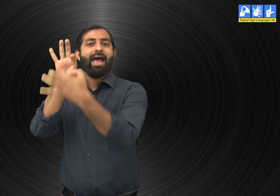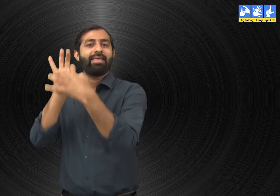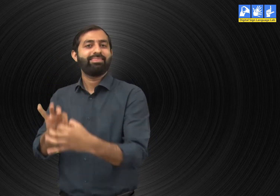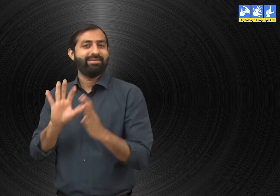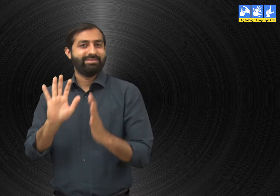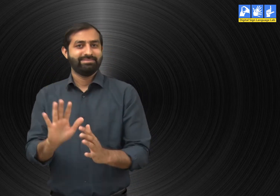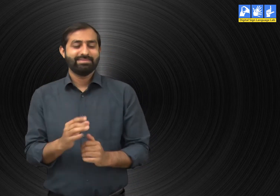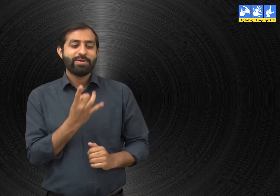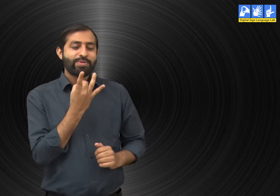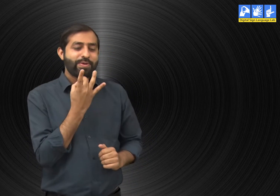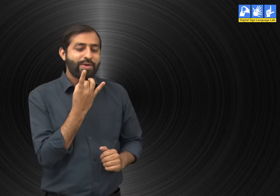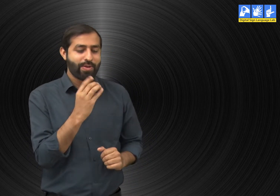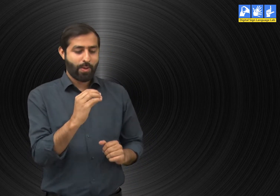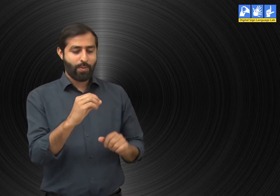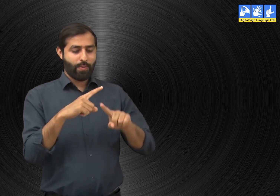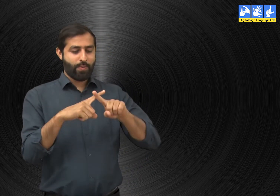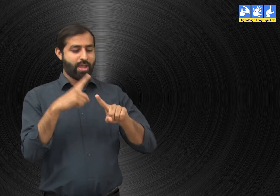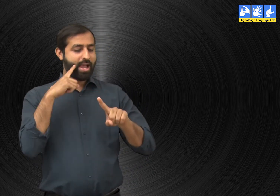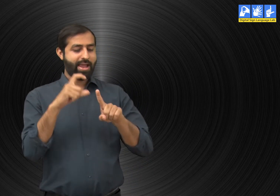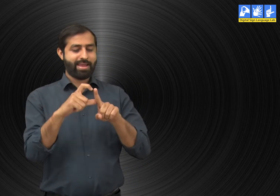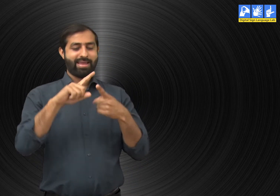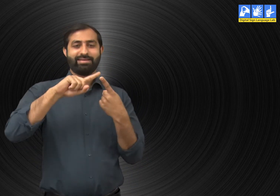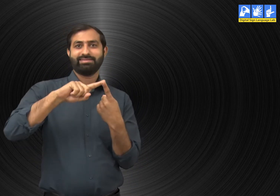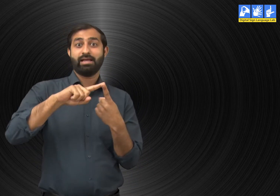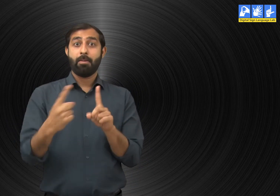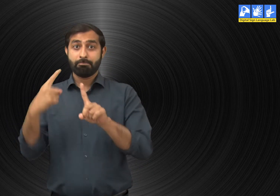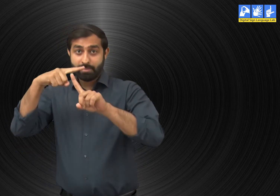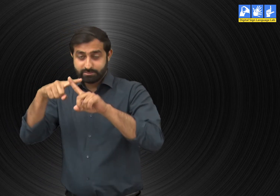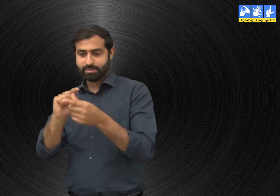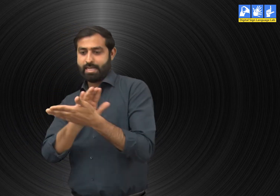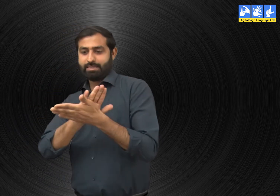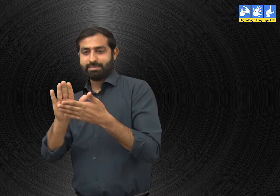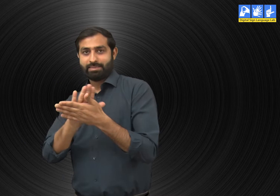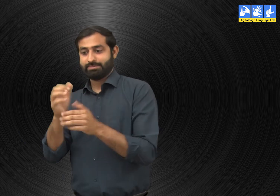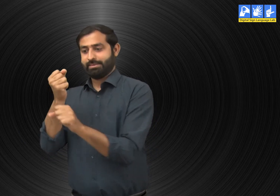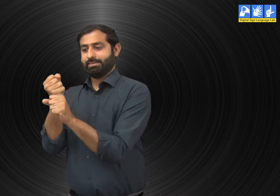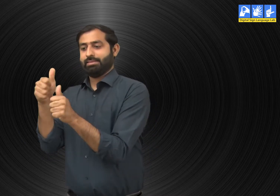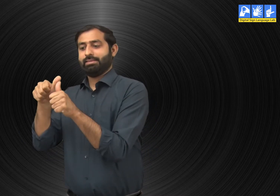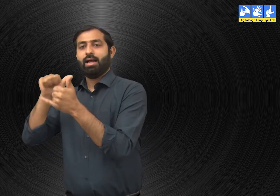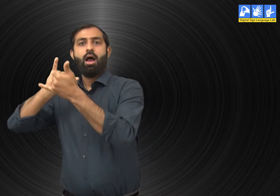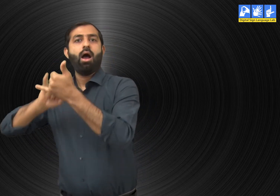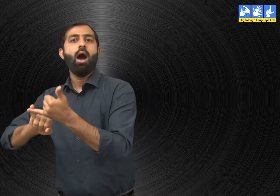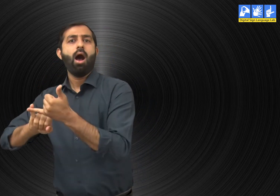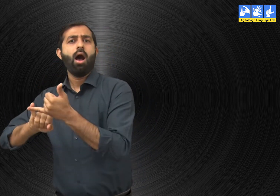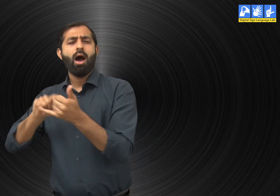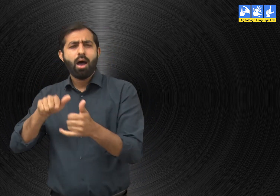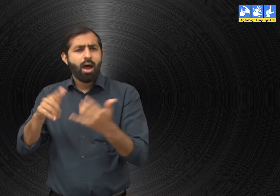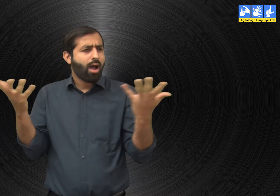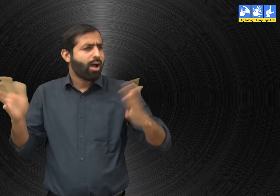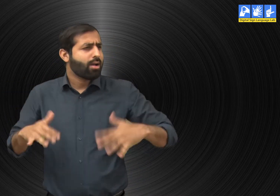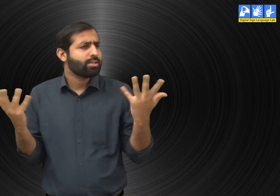Metals react with water and produce a metal oxide and hydrogen gas.